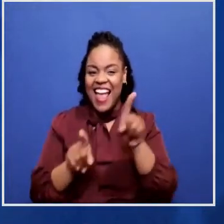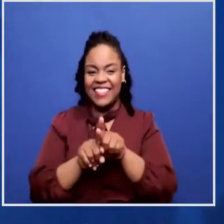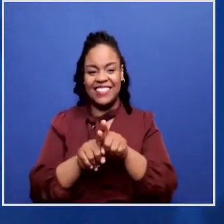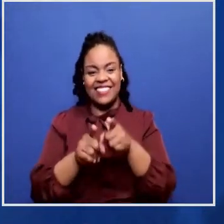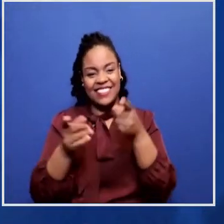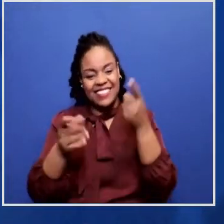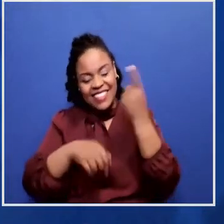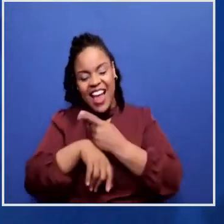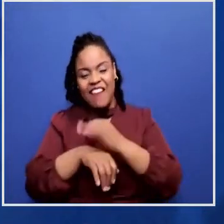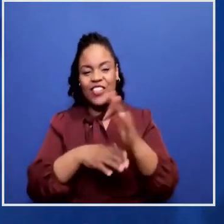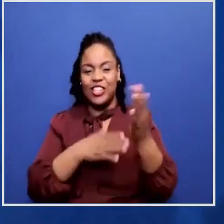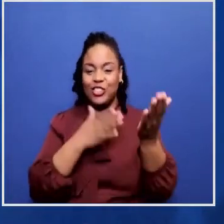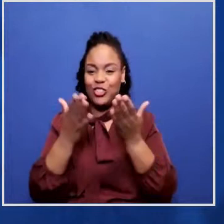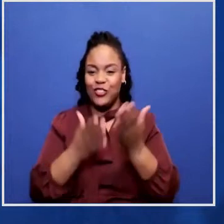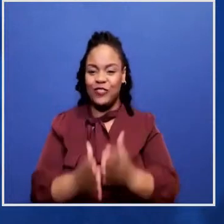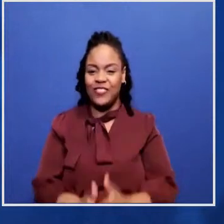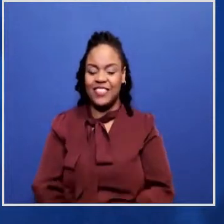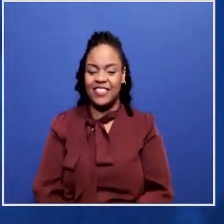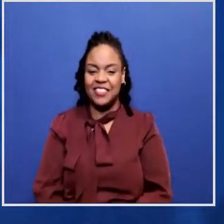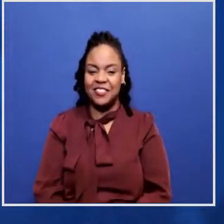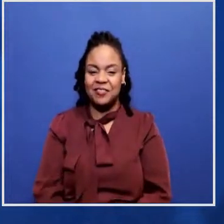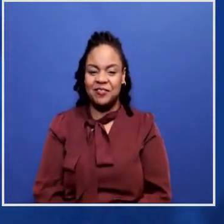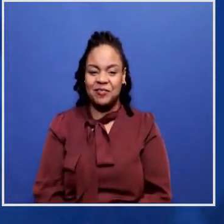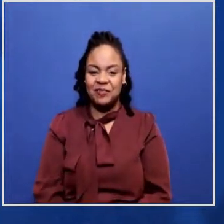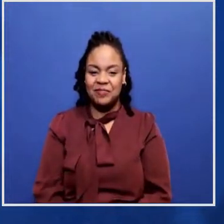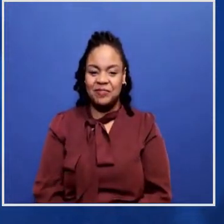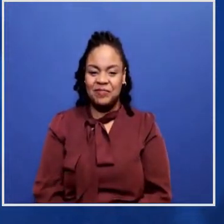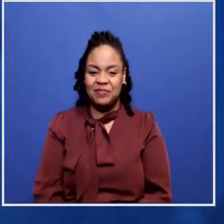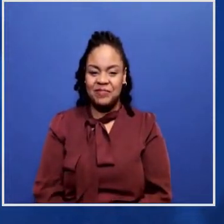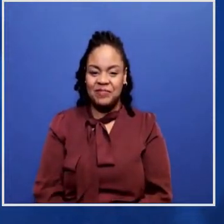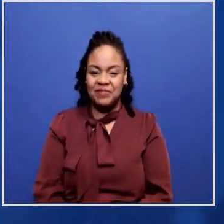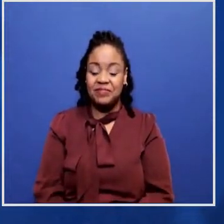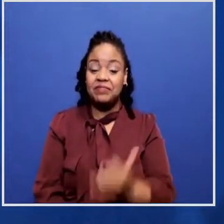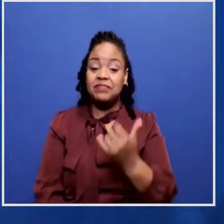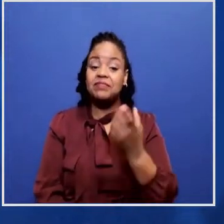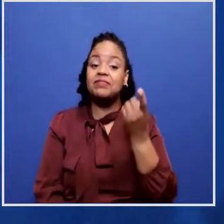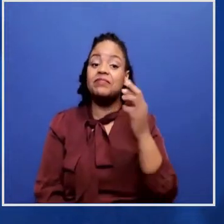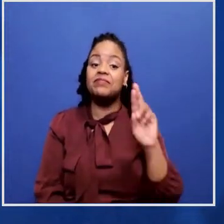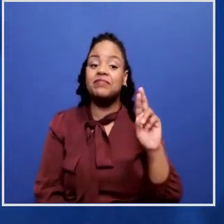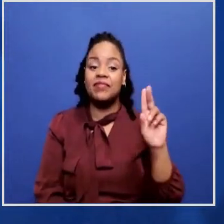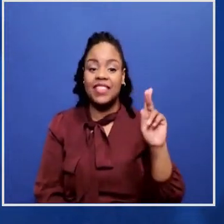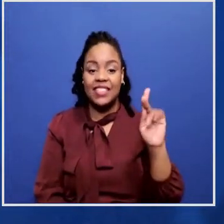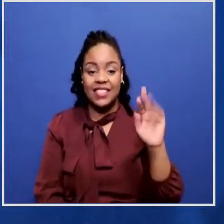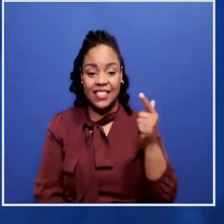EVERYBODY CAN BE GREAT, BECAUSE EVERYBODY CAN SERVE. SO LET'S SEE THIS DAY AS A DAY OF SERVICE.